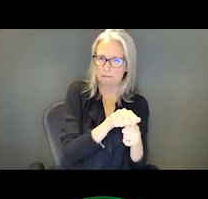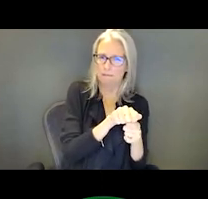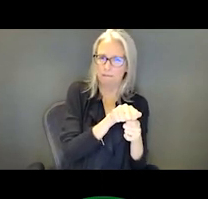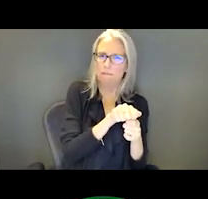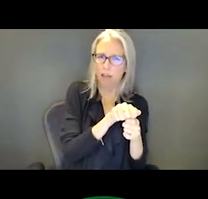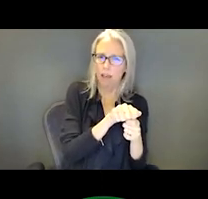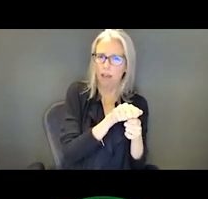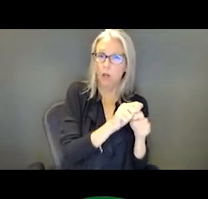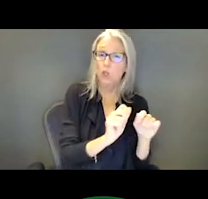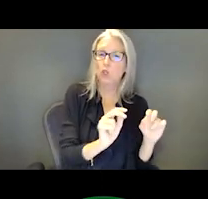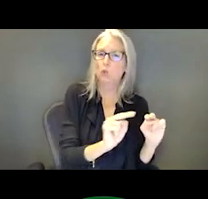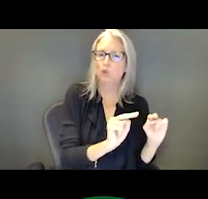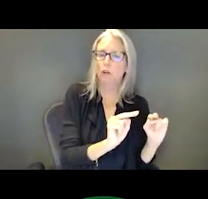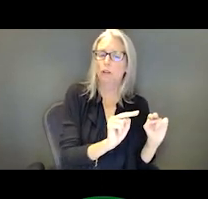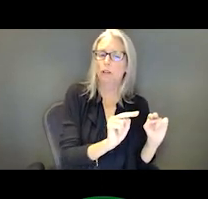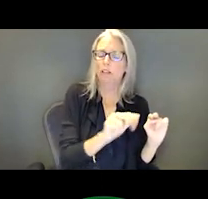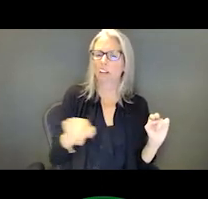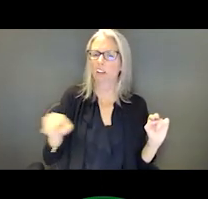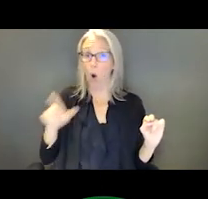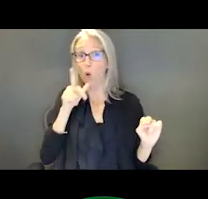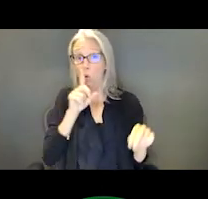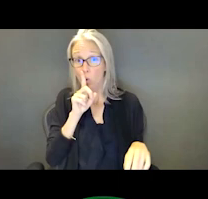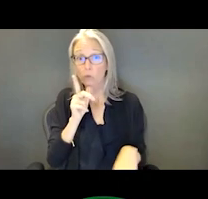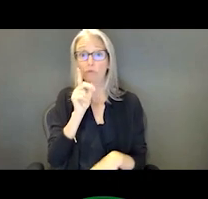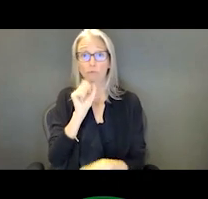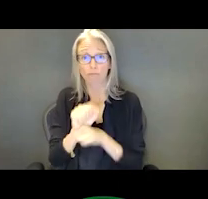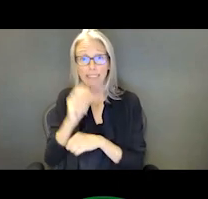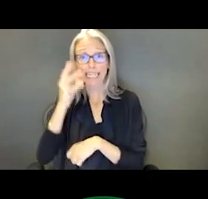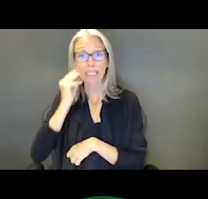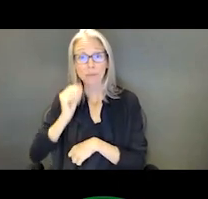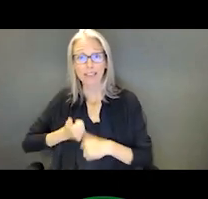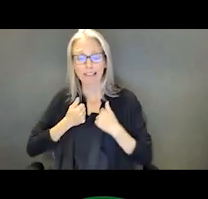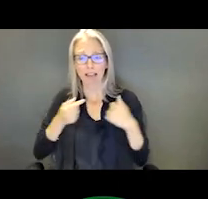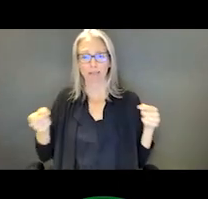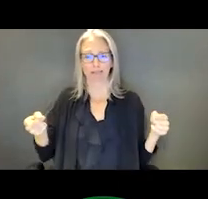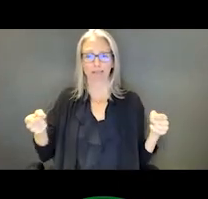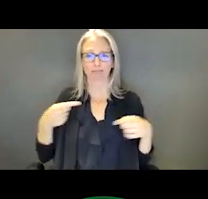of these experiences and really taking those in and considering them and learning to work with people in a good way.